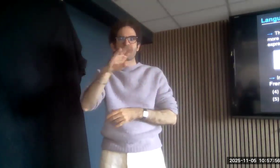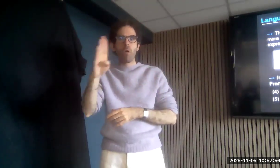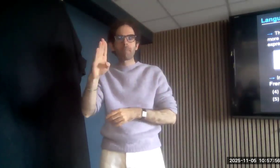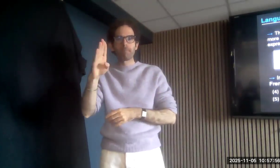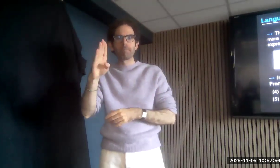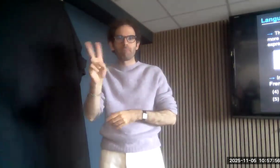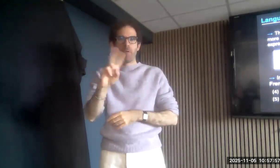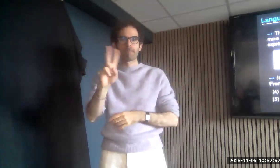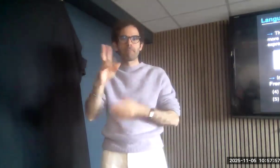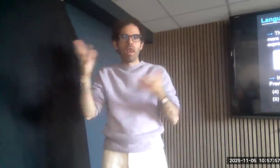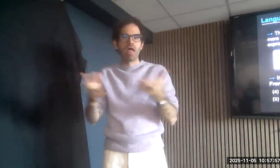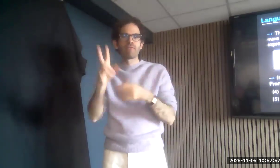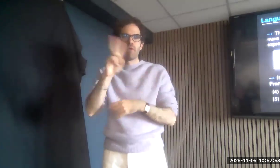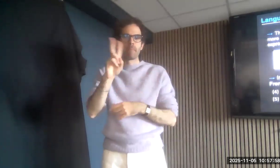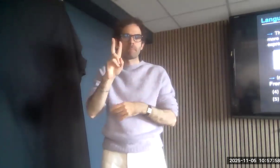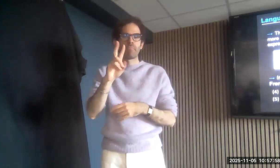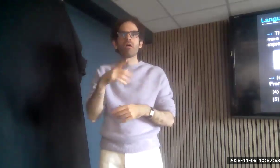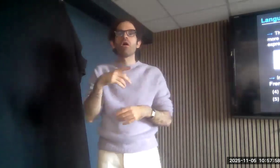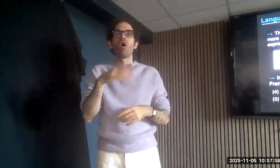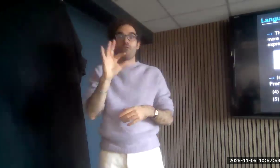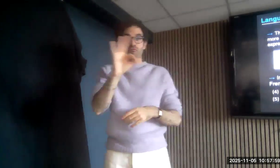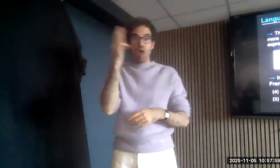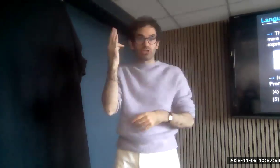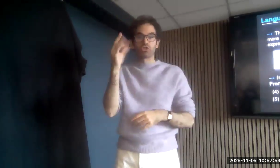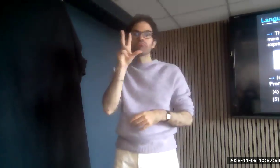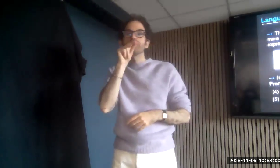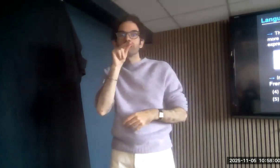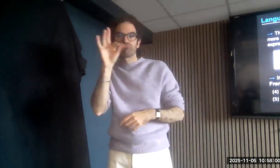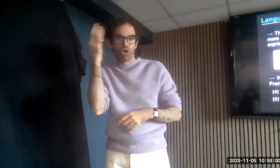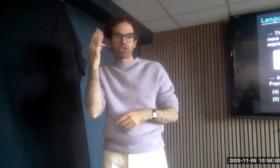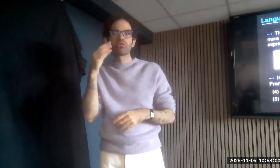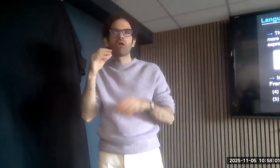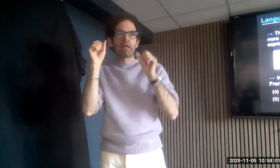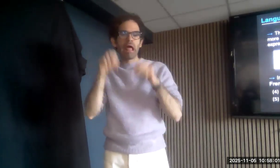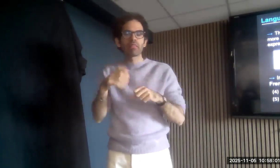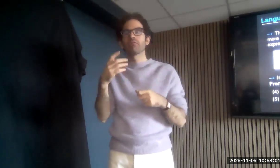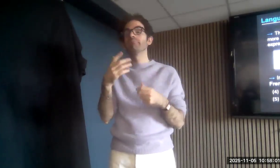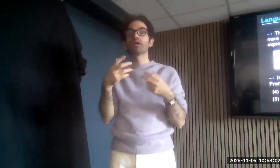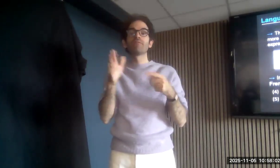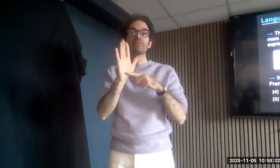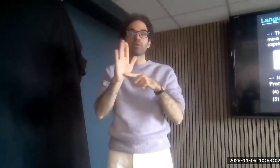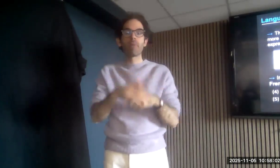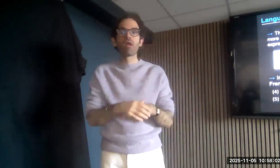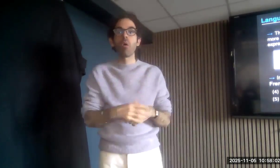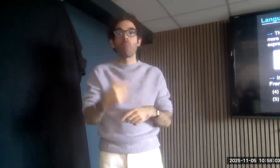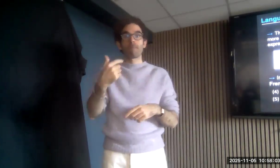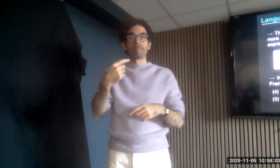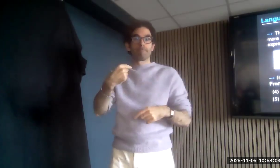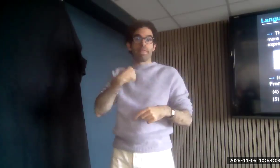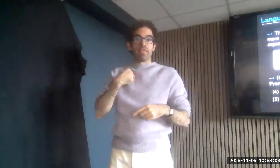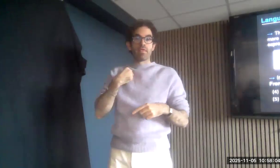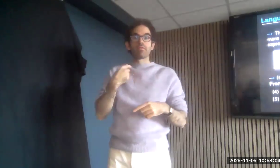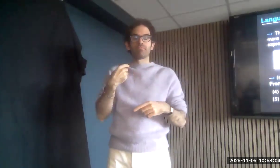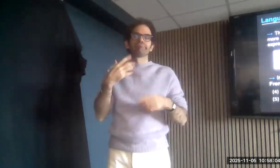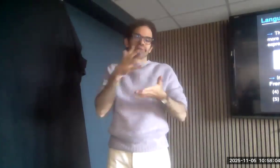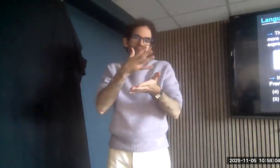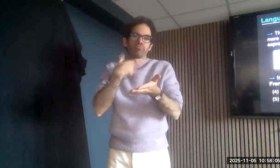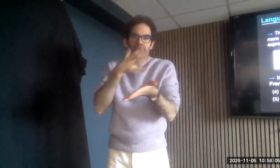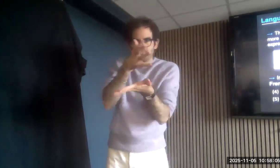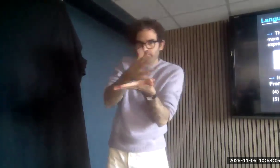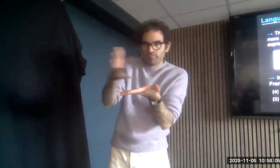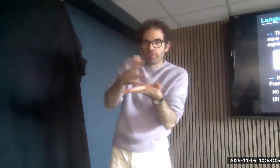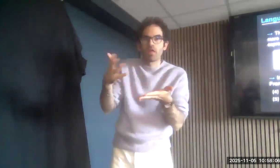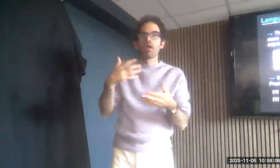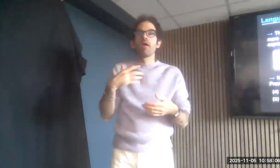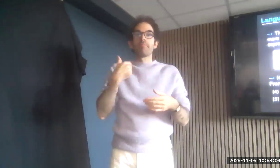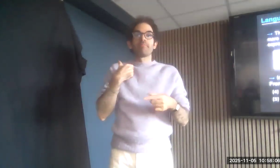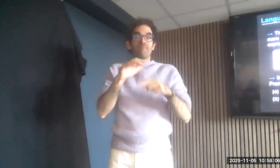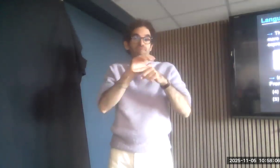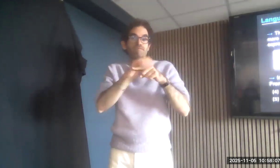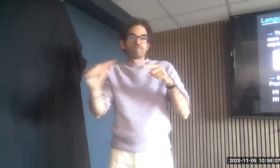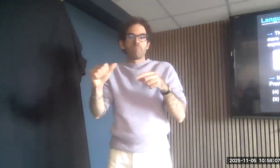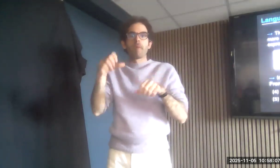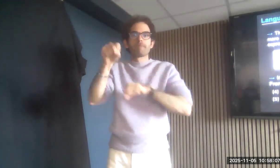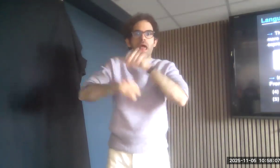It's also not… FAIRE is also not considered a light verb in spoken French.